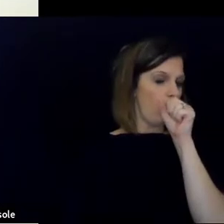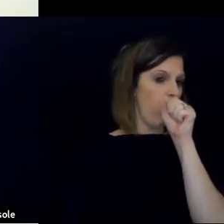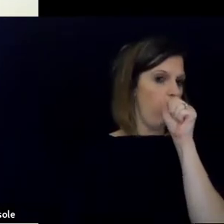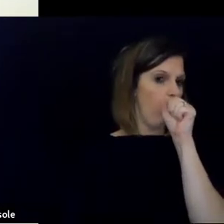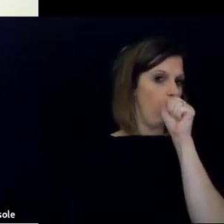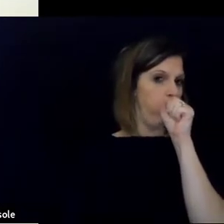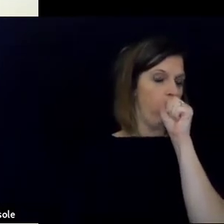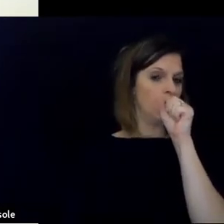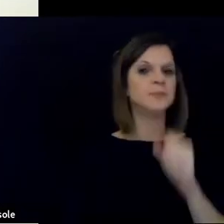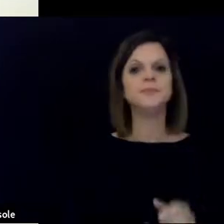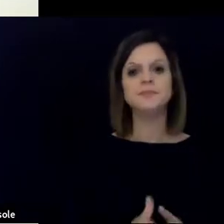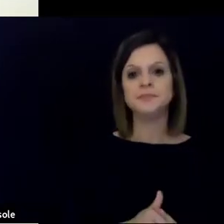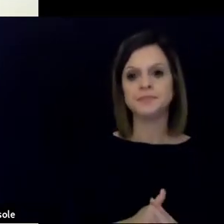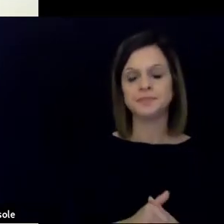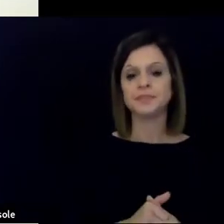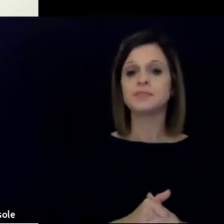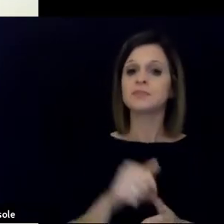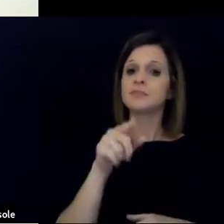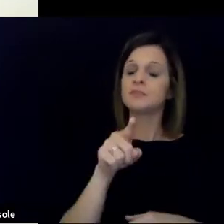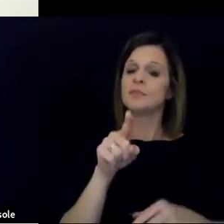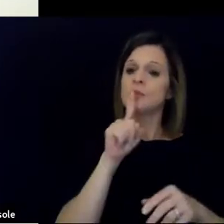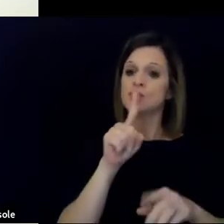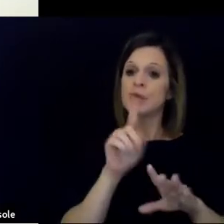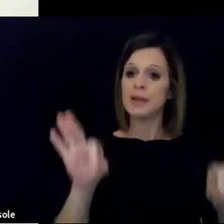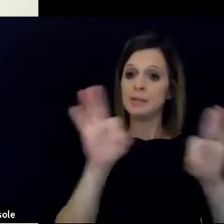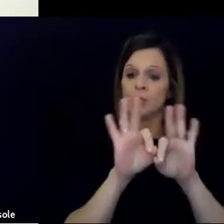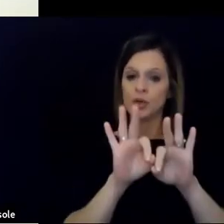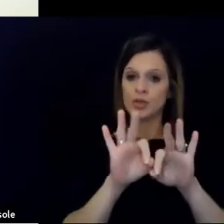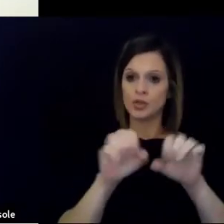But it is important to be able to regulate when you need to.